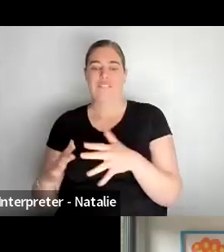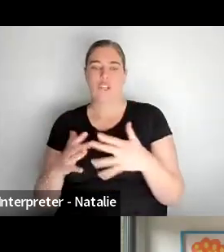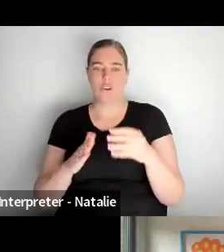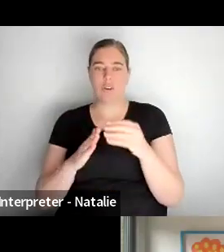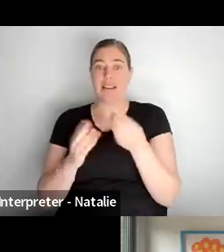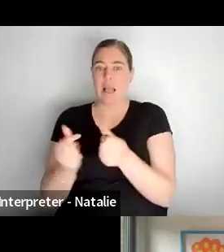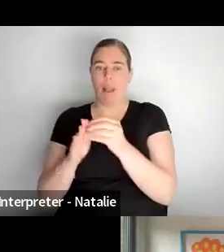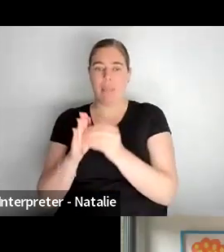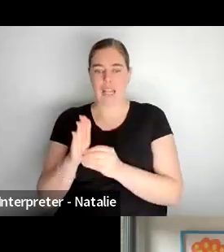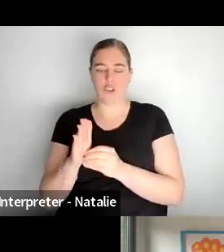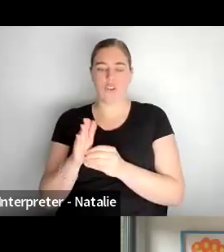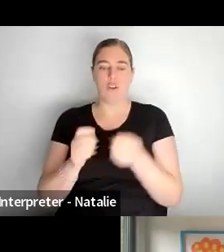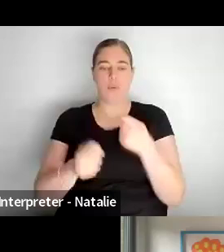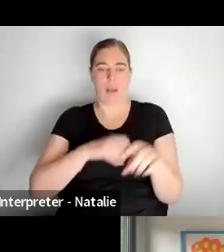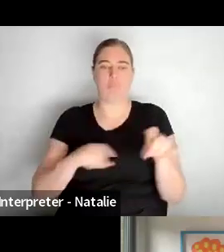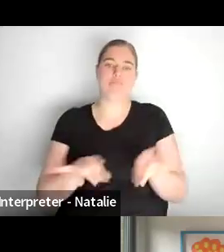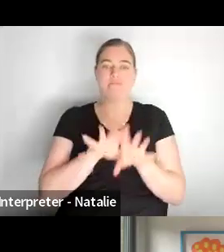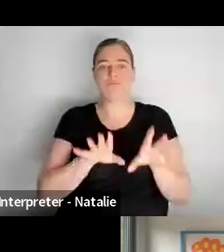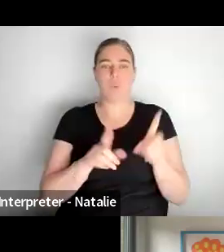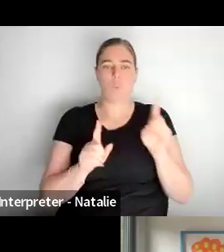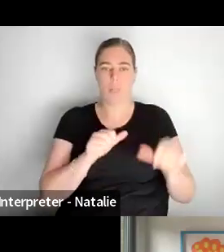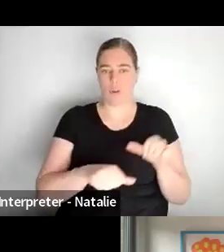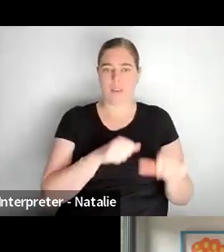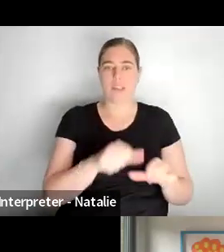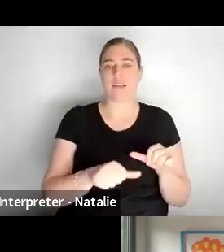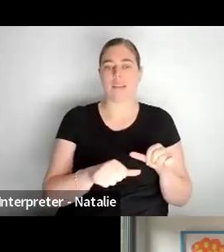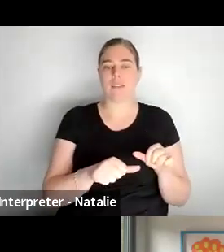and you kind of are like, right, this is what I'm looking at. You can pick things up. And